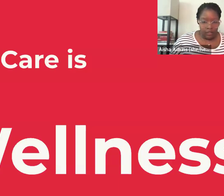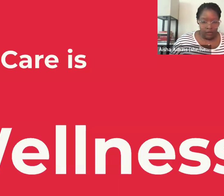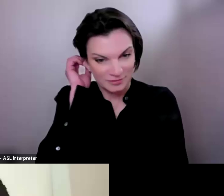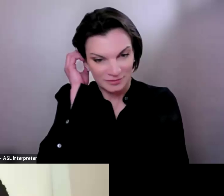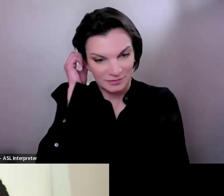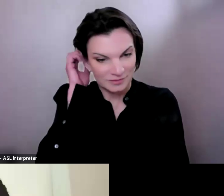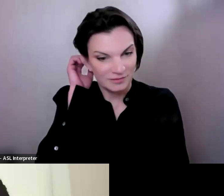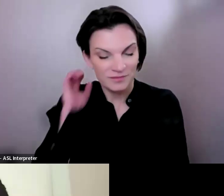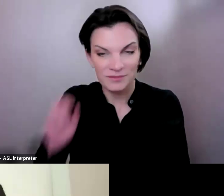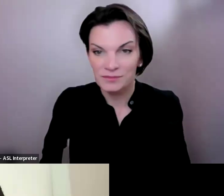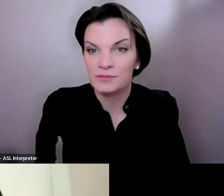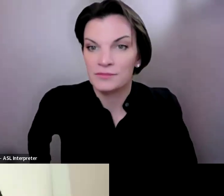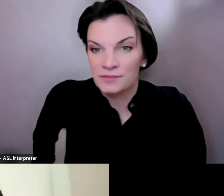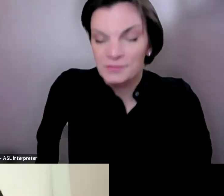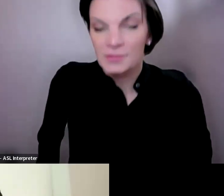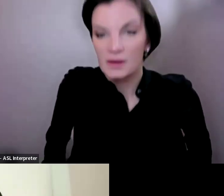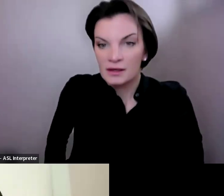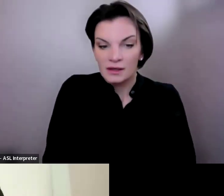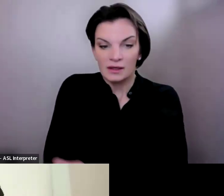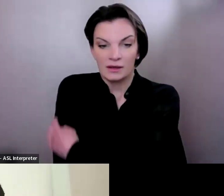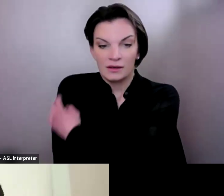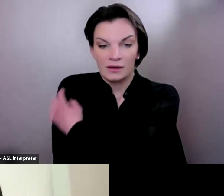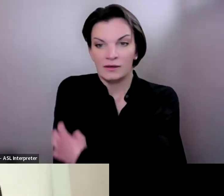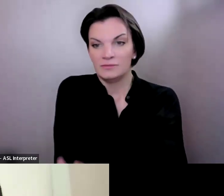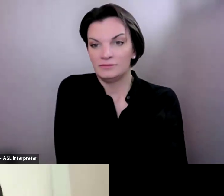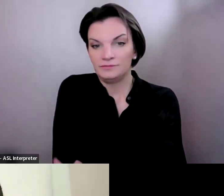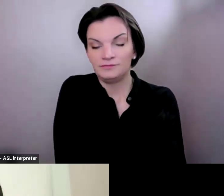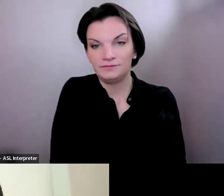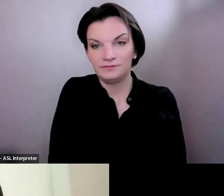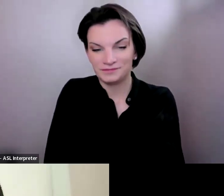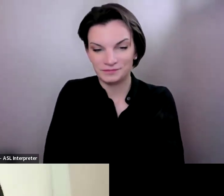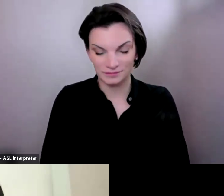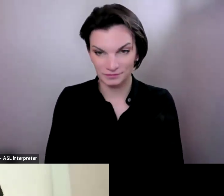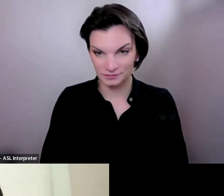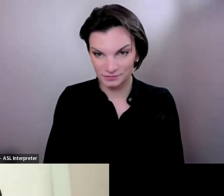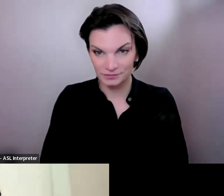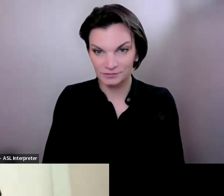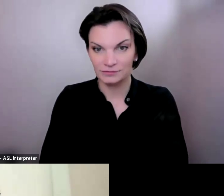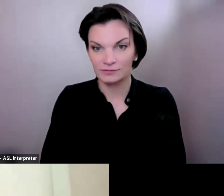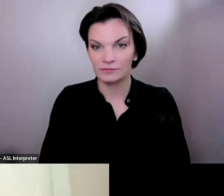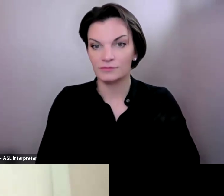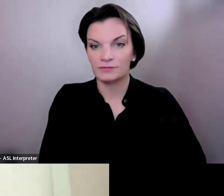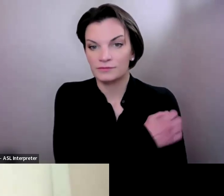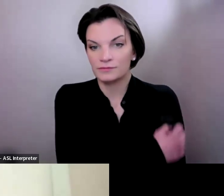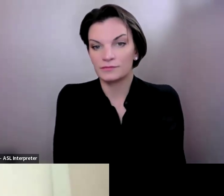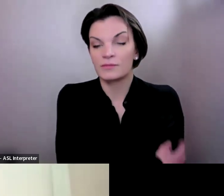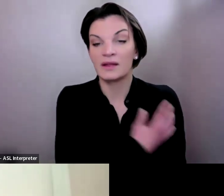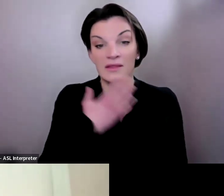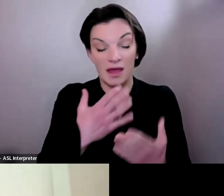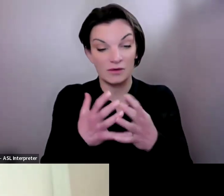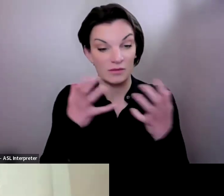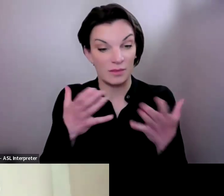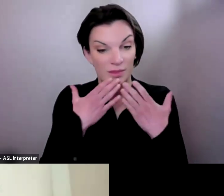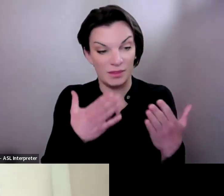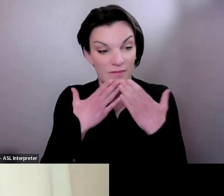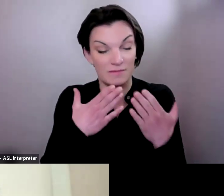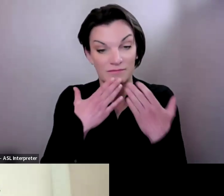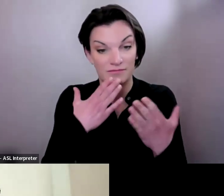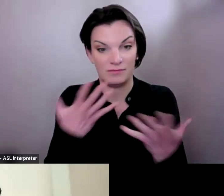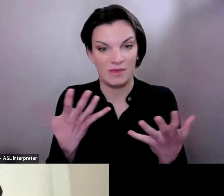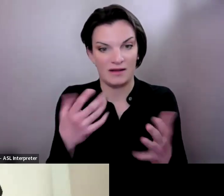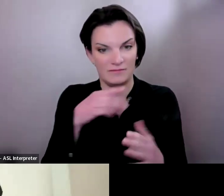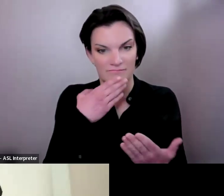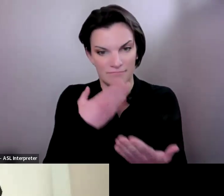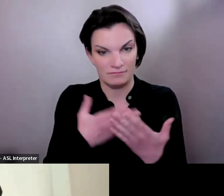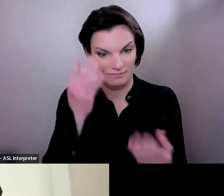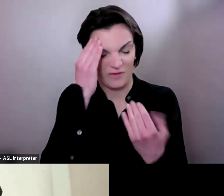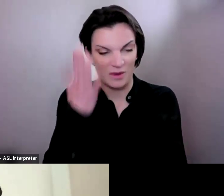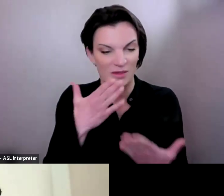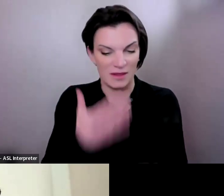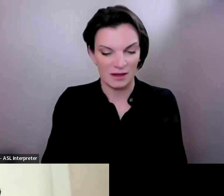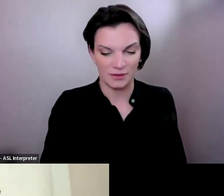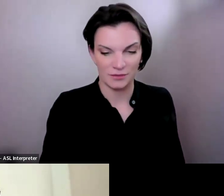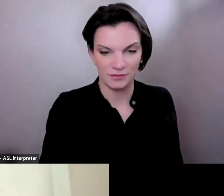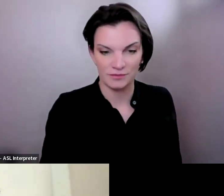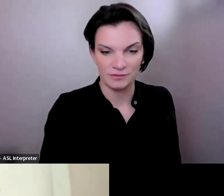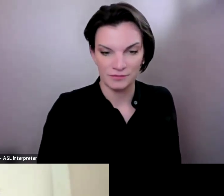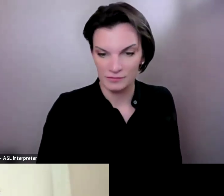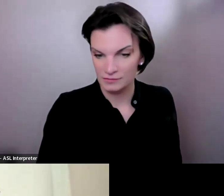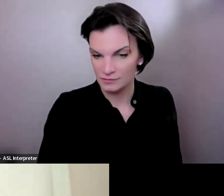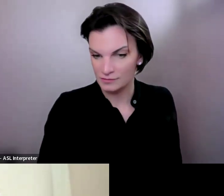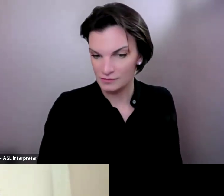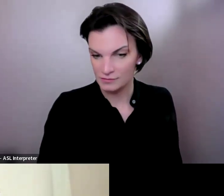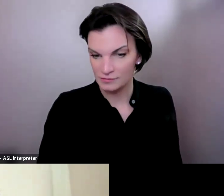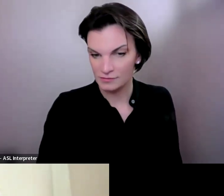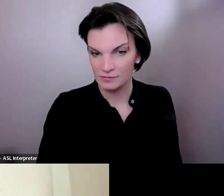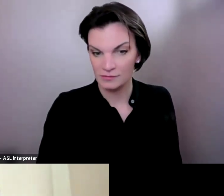Thank you so much, Aisha. So much good information. We at AAHD are taking a fine look right